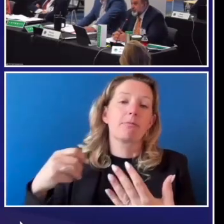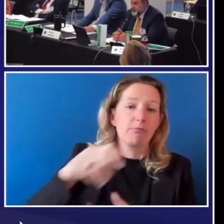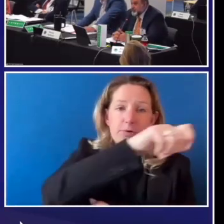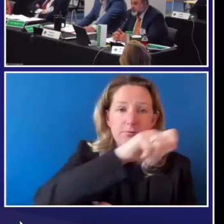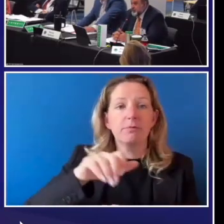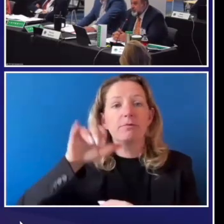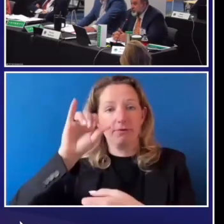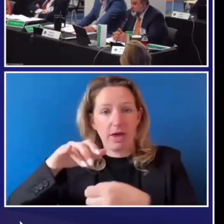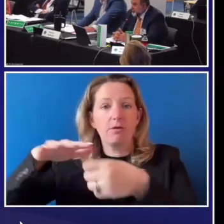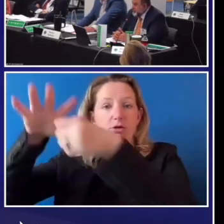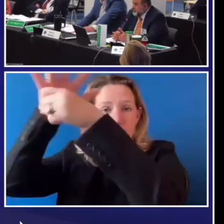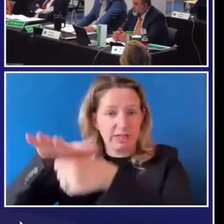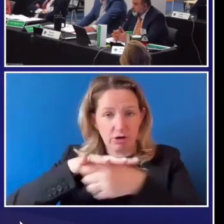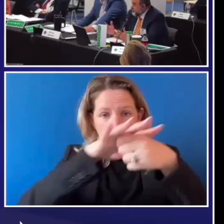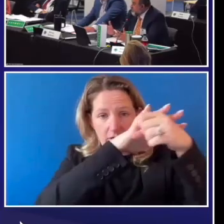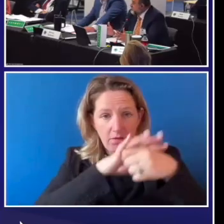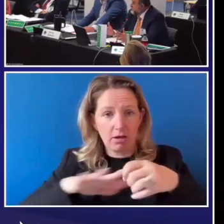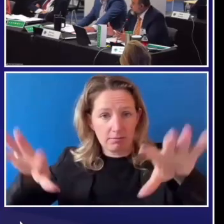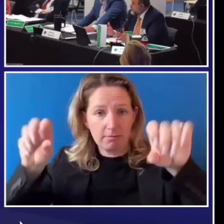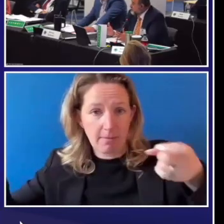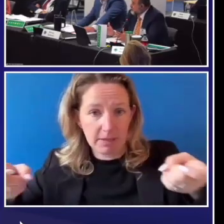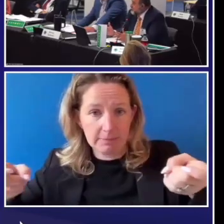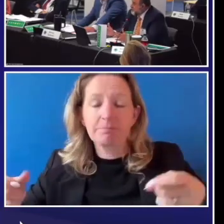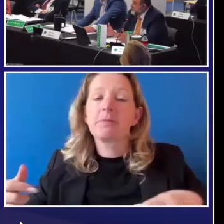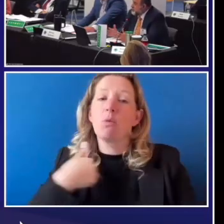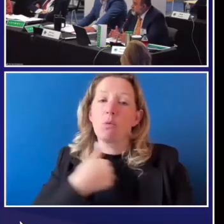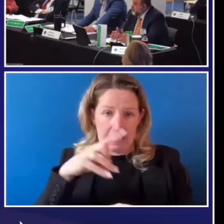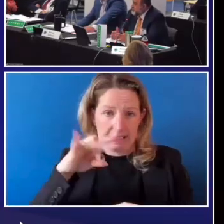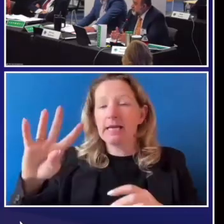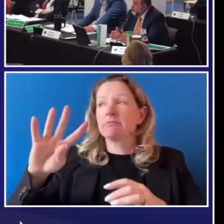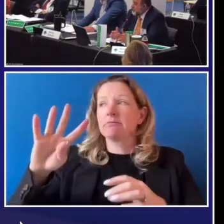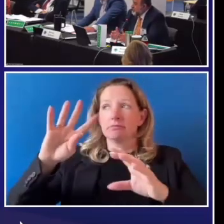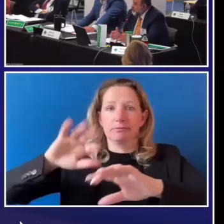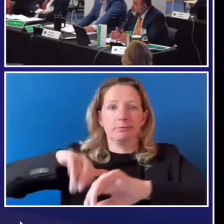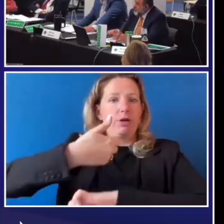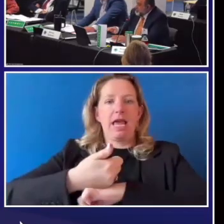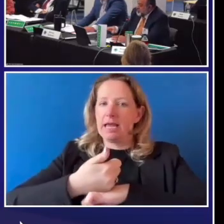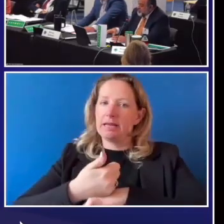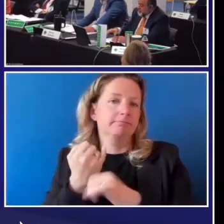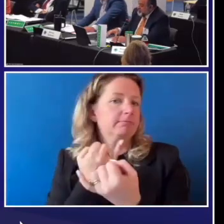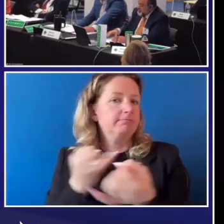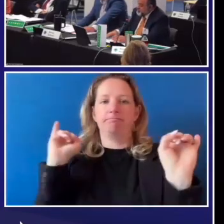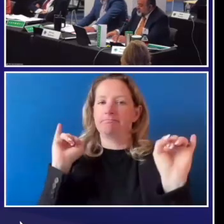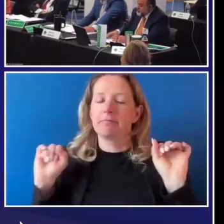We created reagency, the ability to move. That occurred, that negotiated rule making